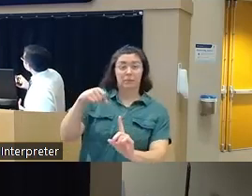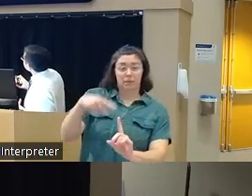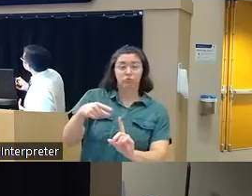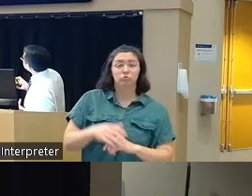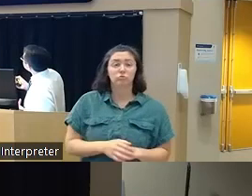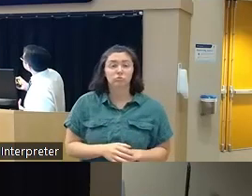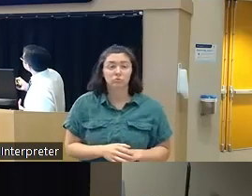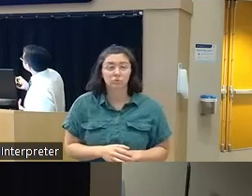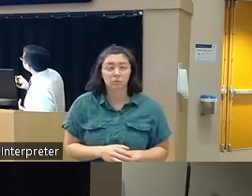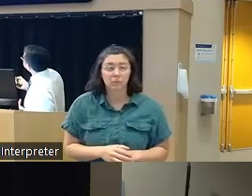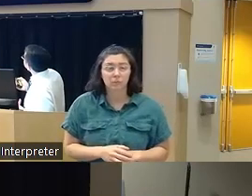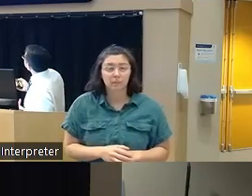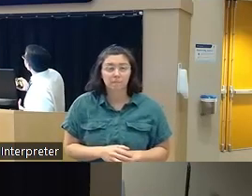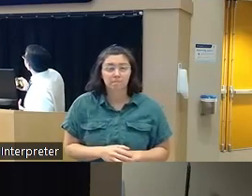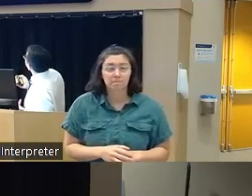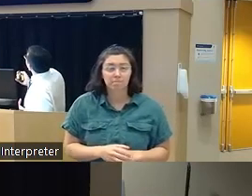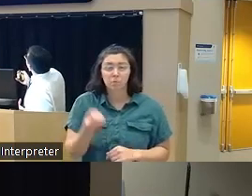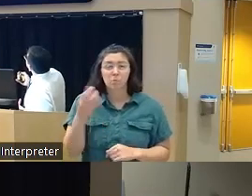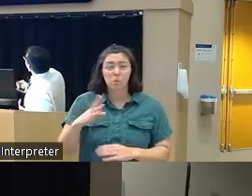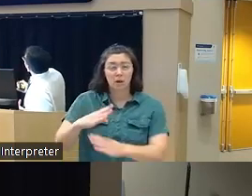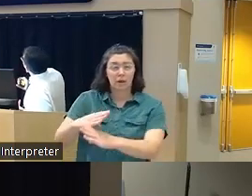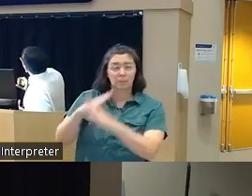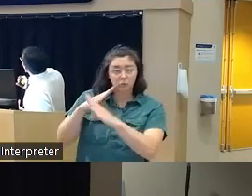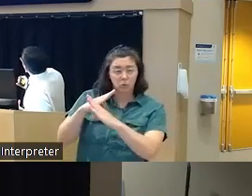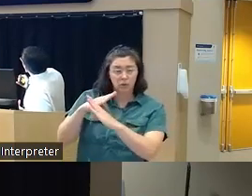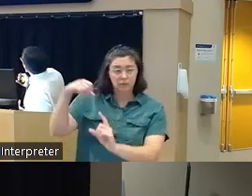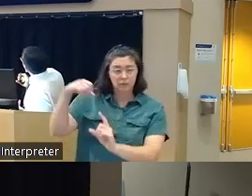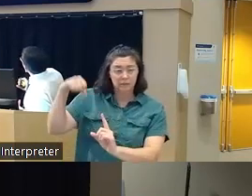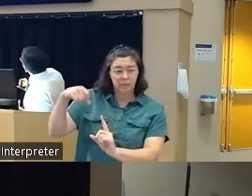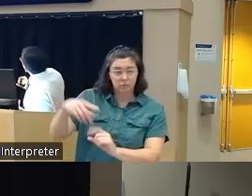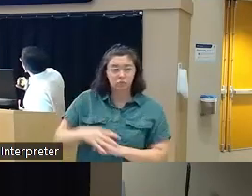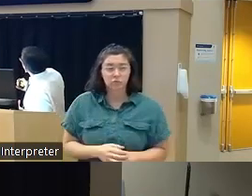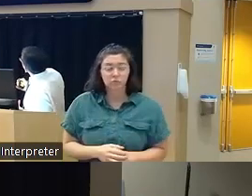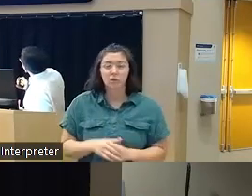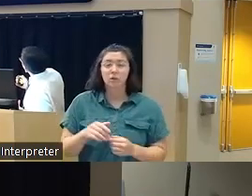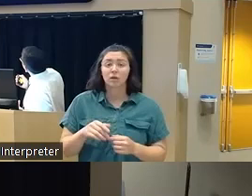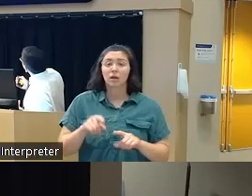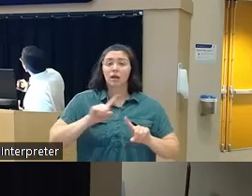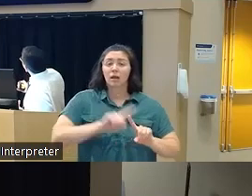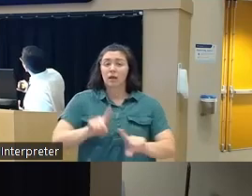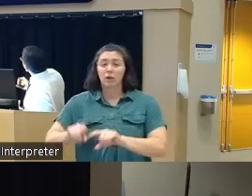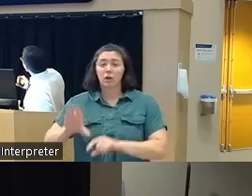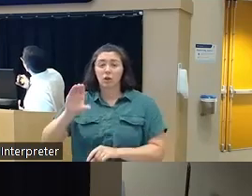cathodal stimulation which is inhibitory you can do alternating current so this looks more like